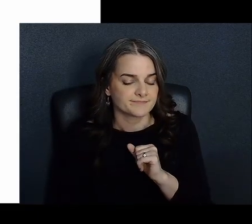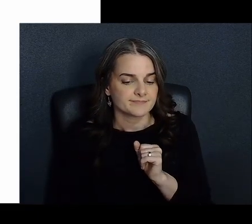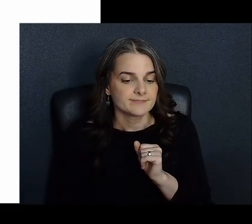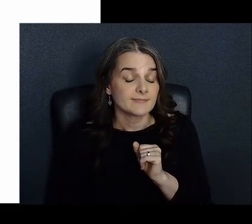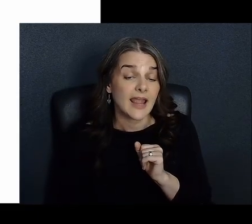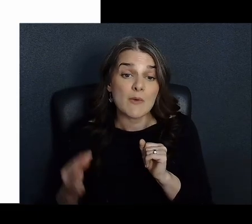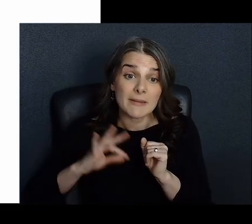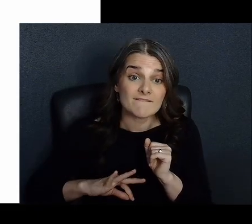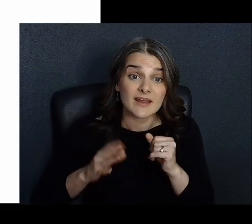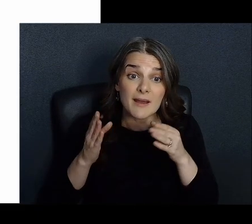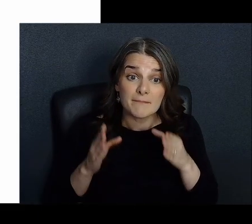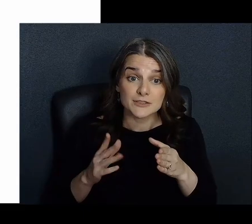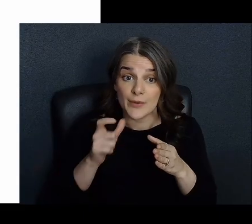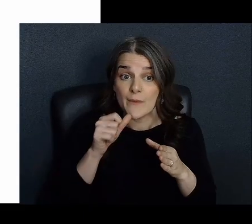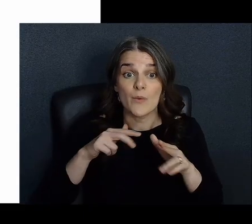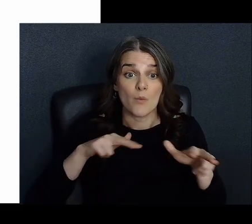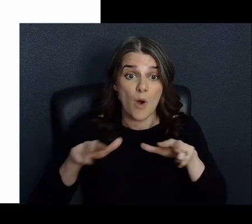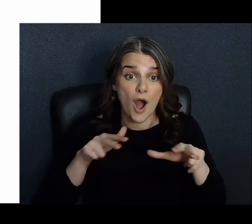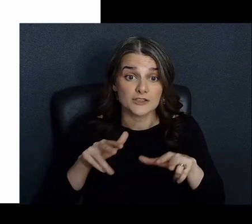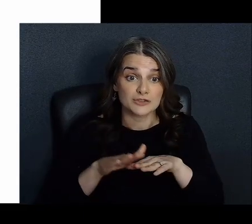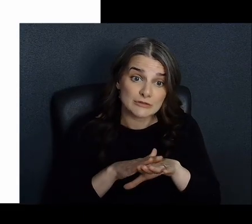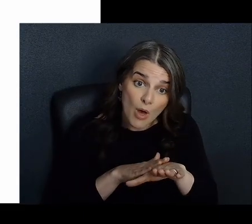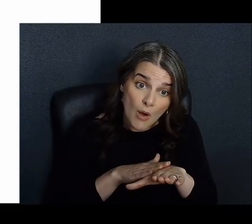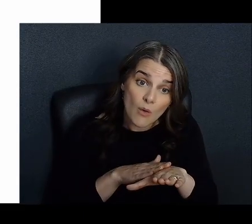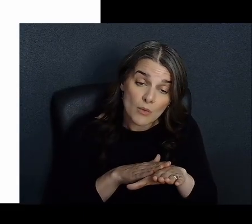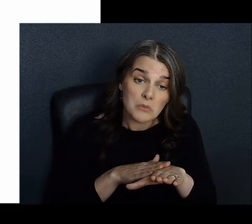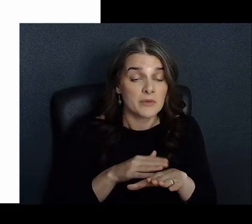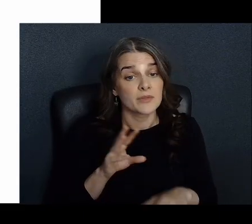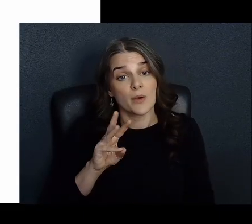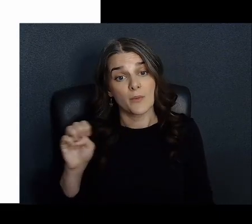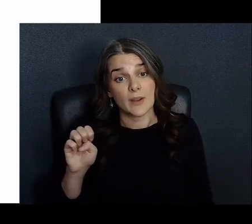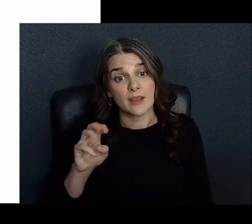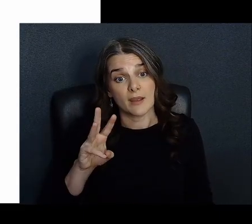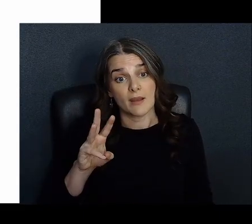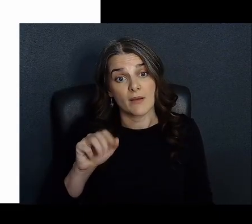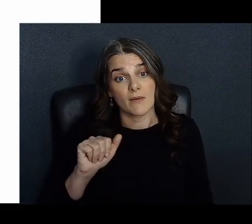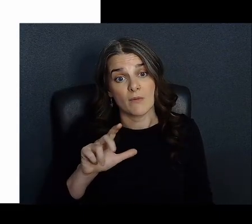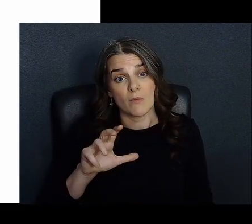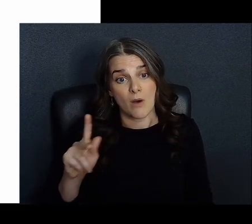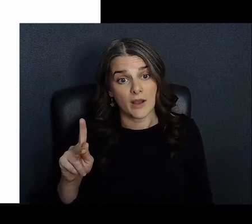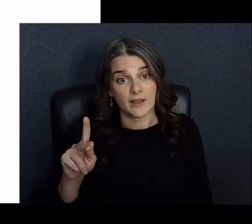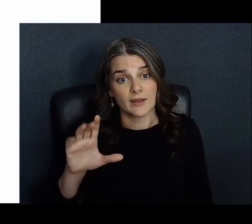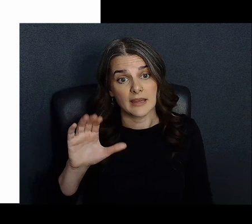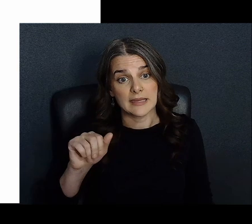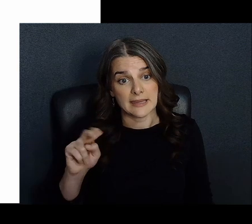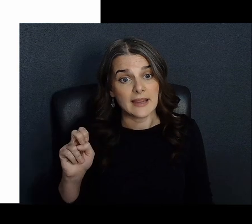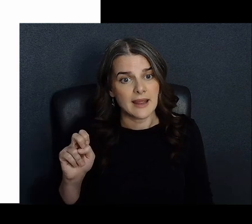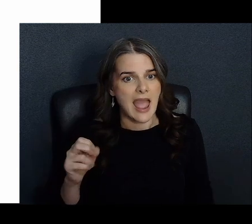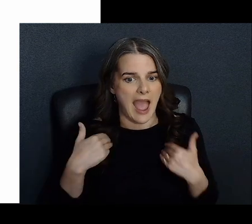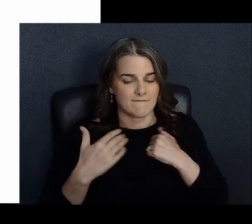is what I say, is a WEWalk cane, that they can actually get a warning ahead of them outside.